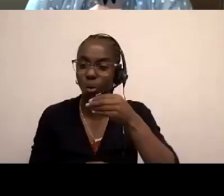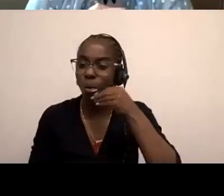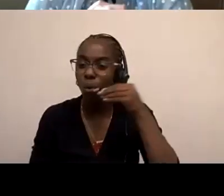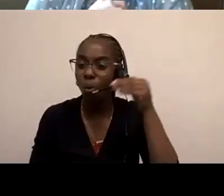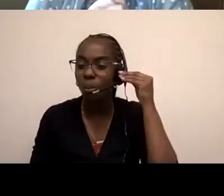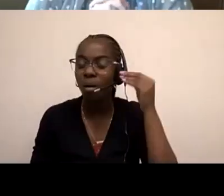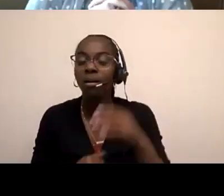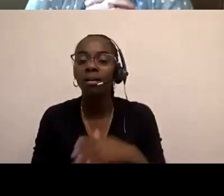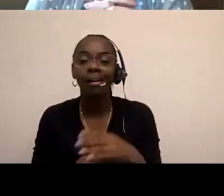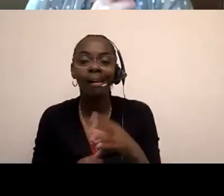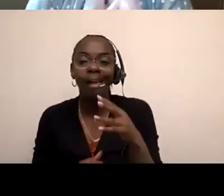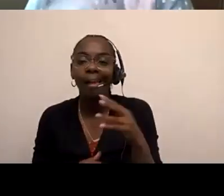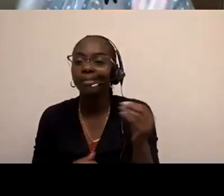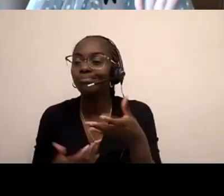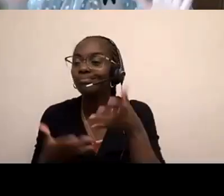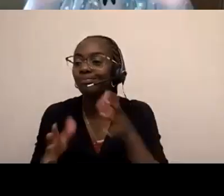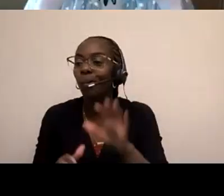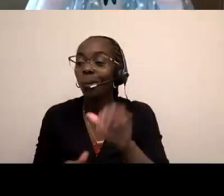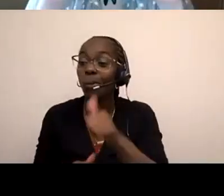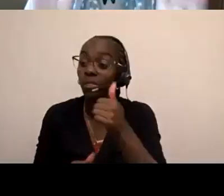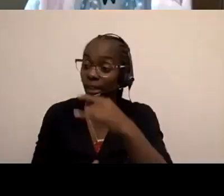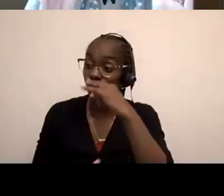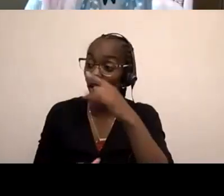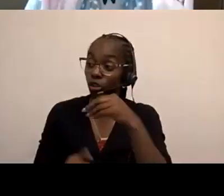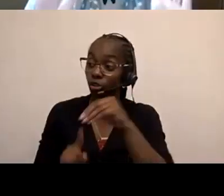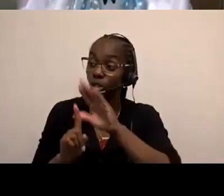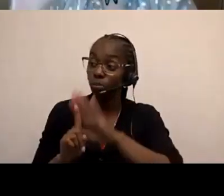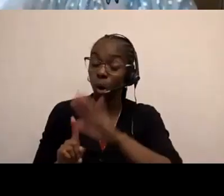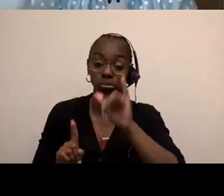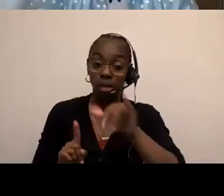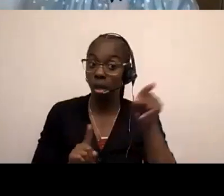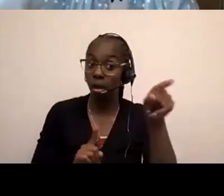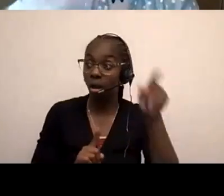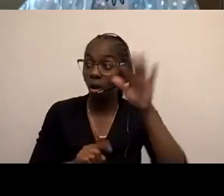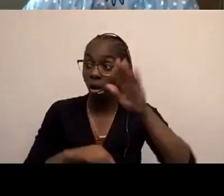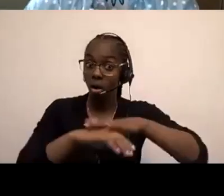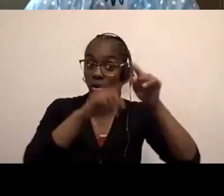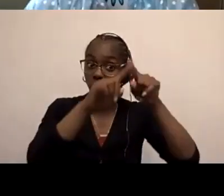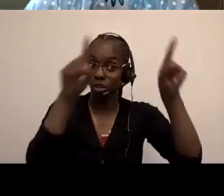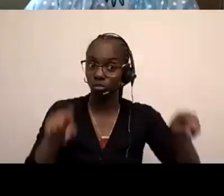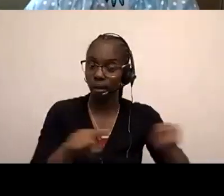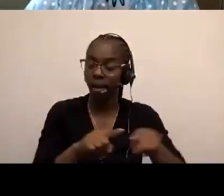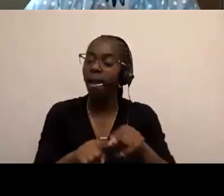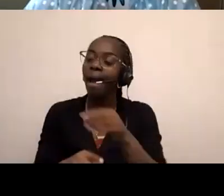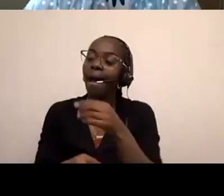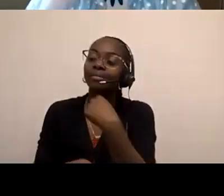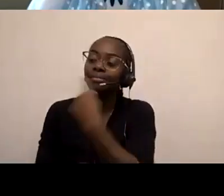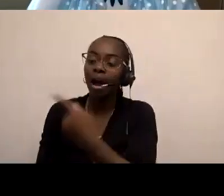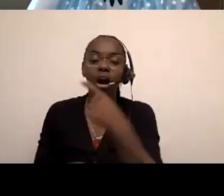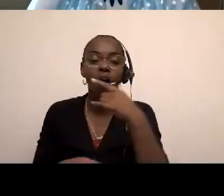WANT THE OTHER CHILDREN TO BE EXPOSED TO THAT ON THE SCREEN, TELL THEM TO MINIMIZE THE BOX